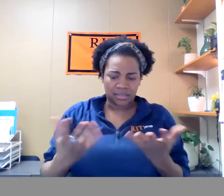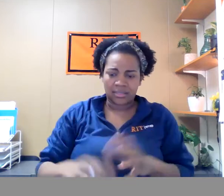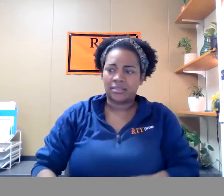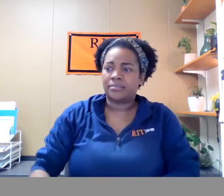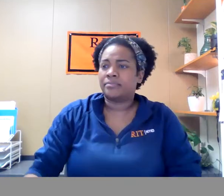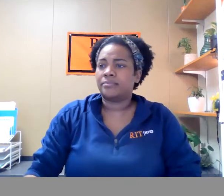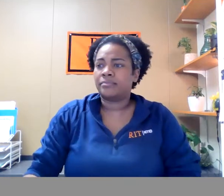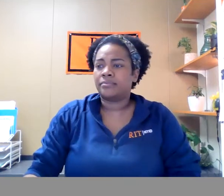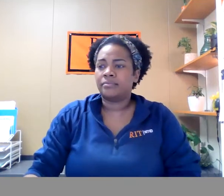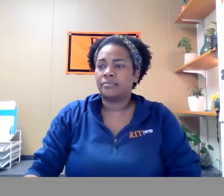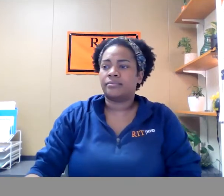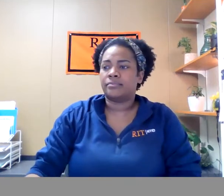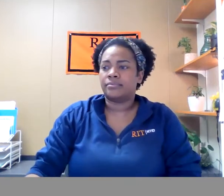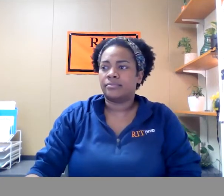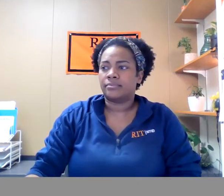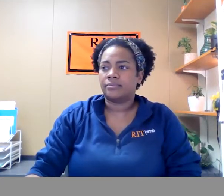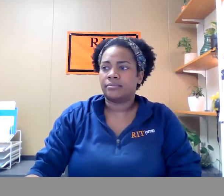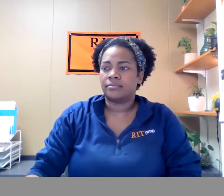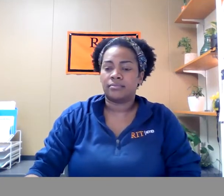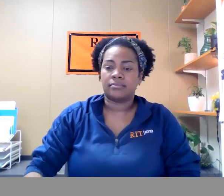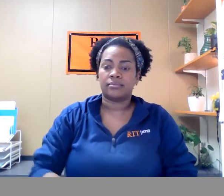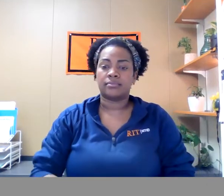So think outside the box, don't think small.